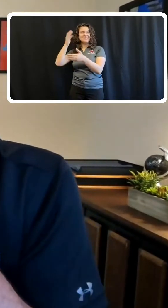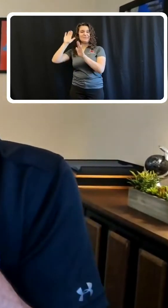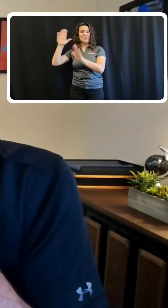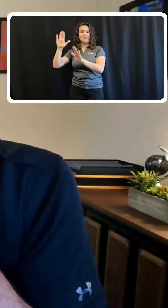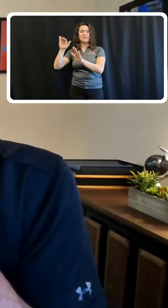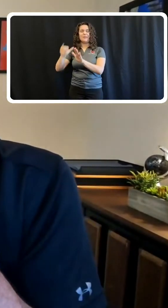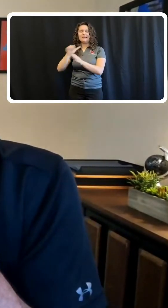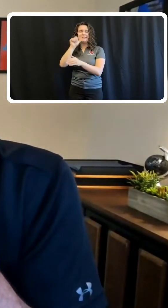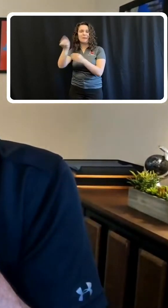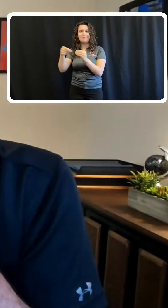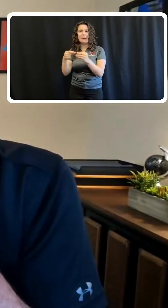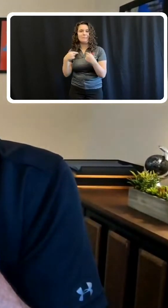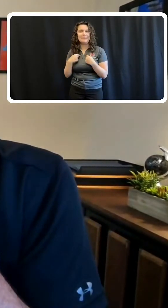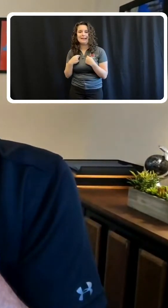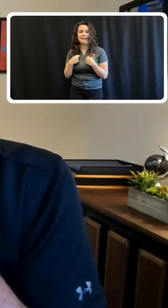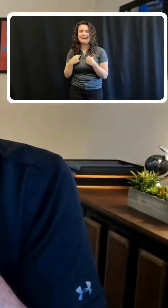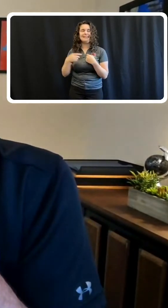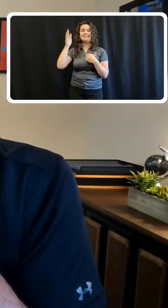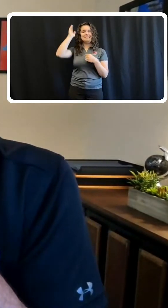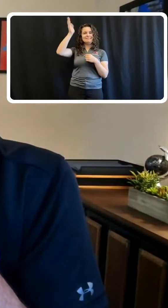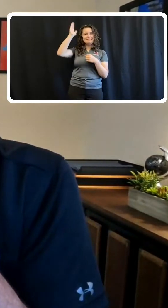It's about what the broader LU family is doing.